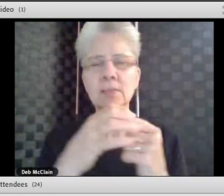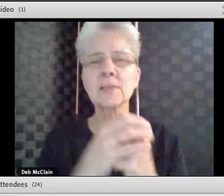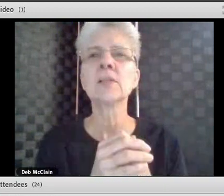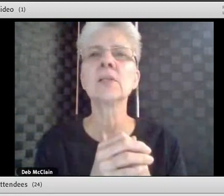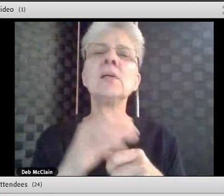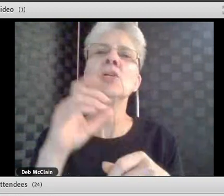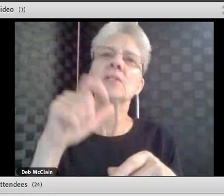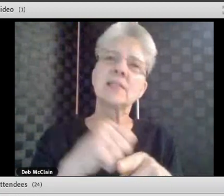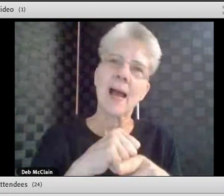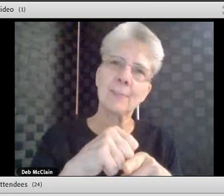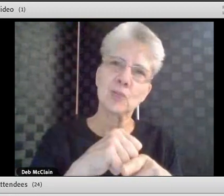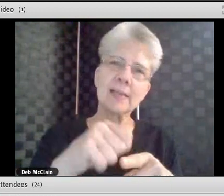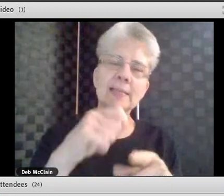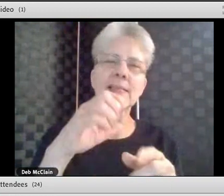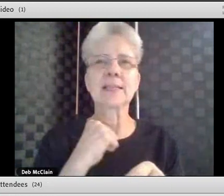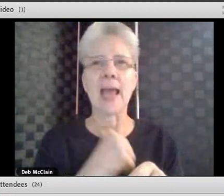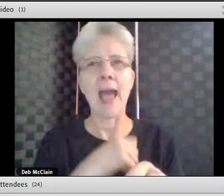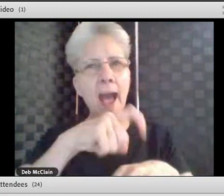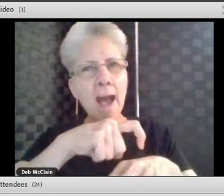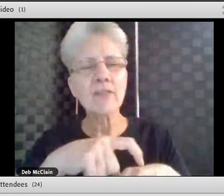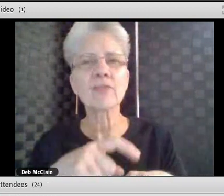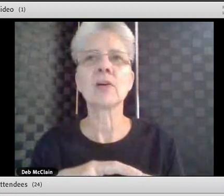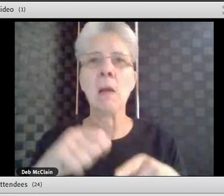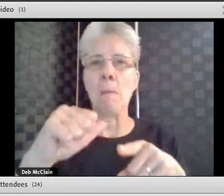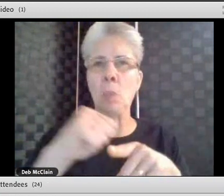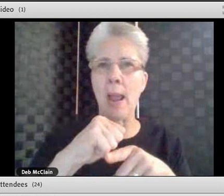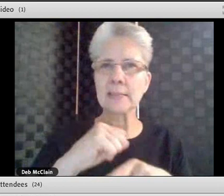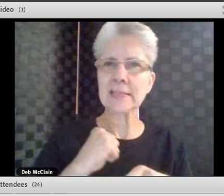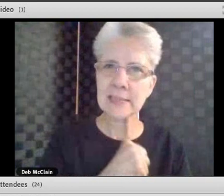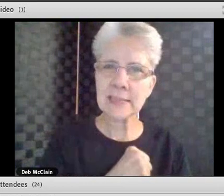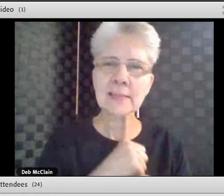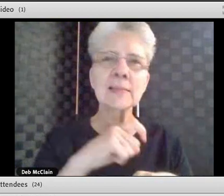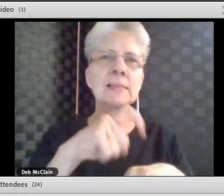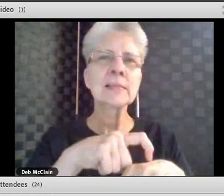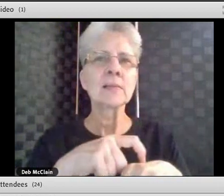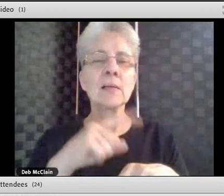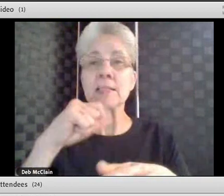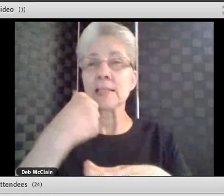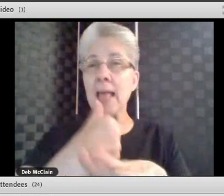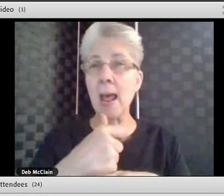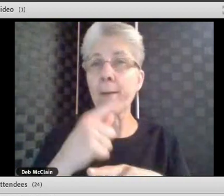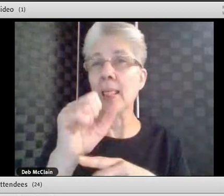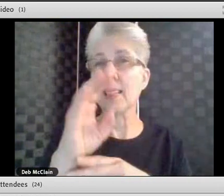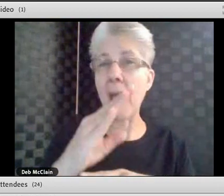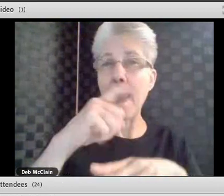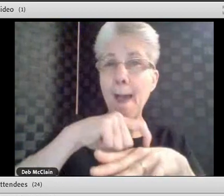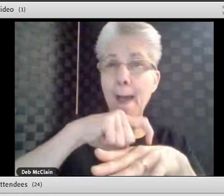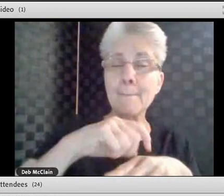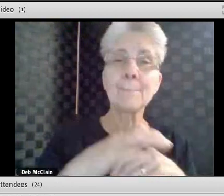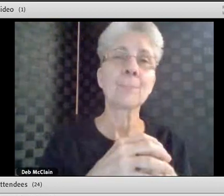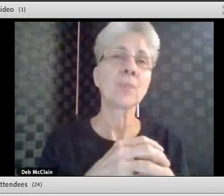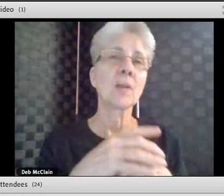but you need time to train people. You need time to train your staff. You need time to practice that. You need time to set up the lab,